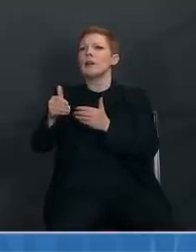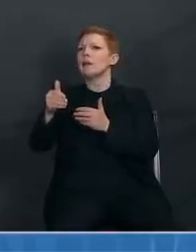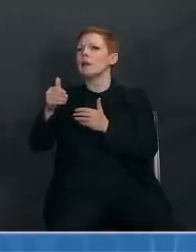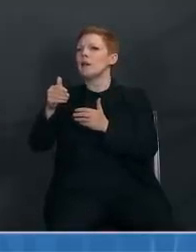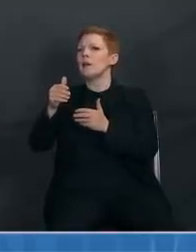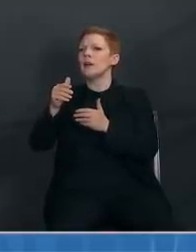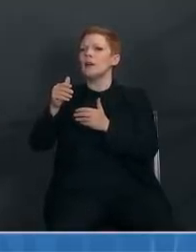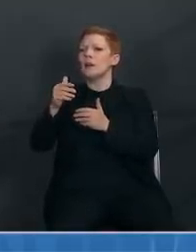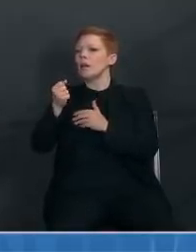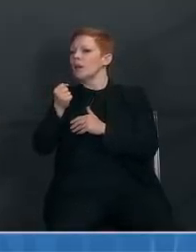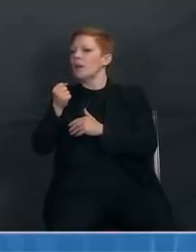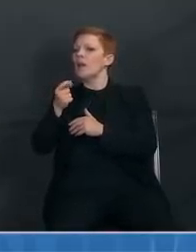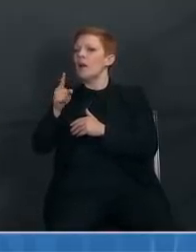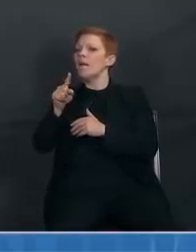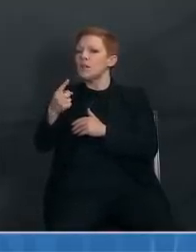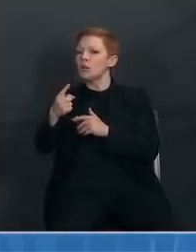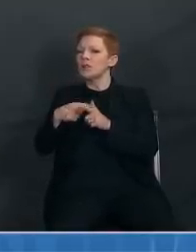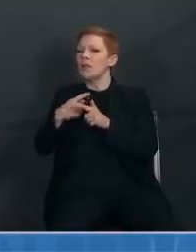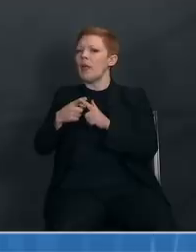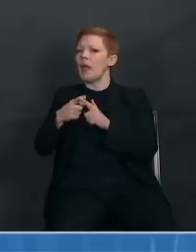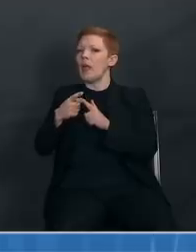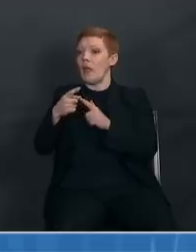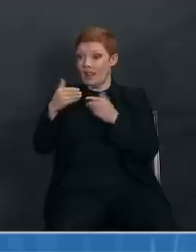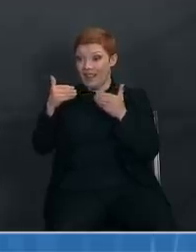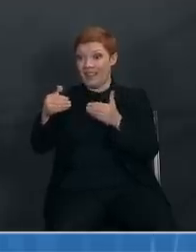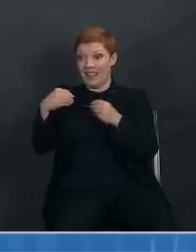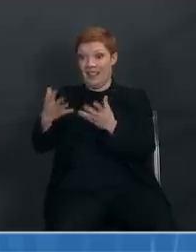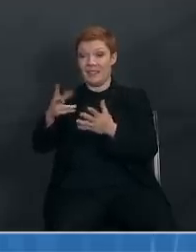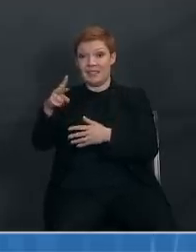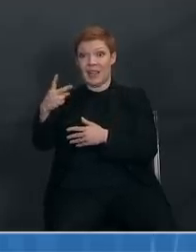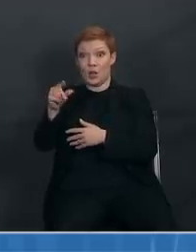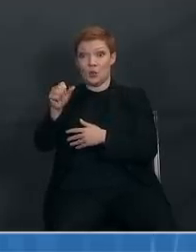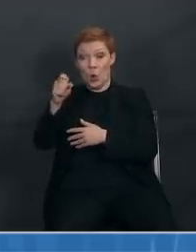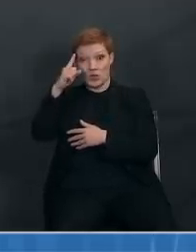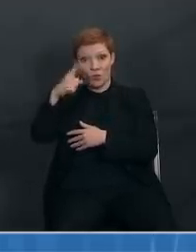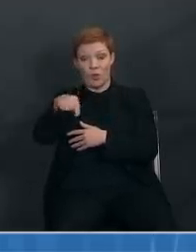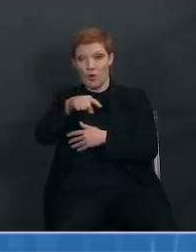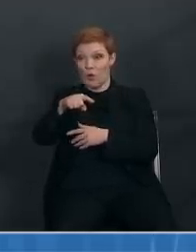Mr. Slavitt: So maybe I will turn it over to Dr. Fauci to explain the posture.